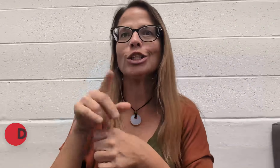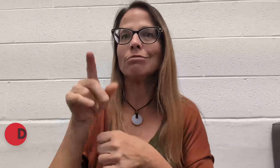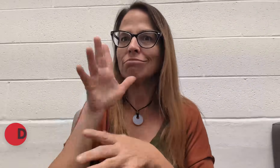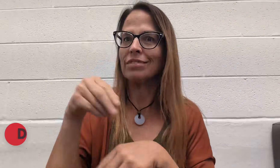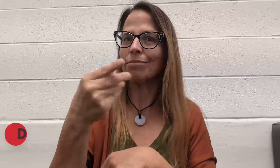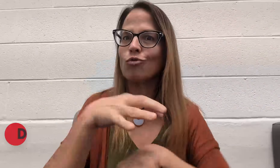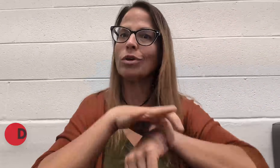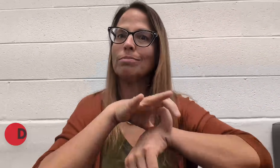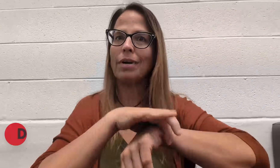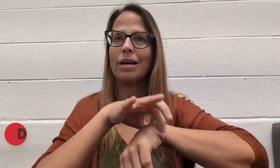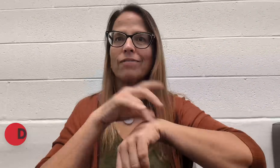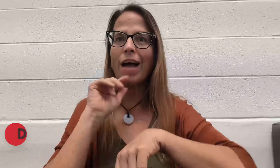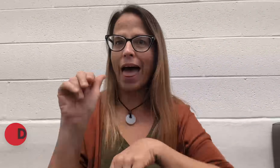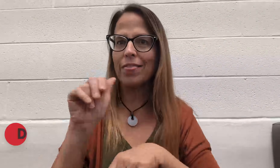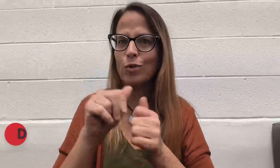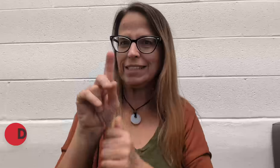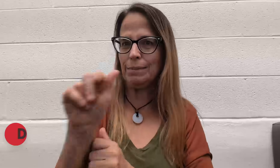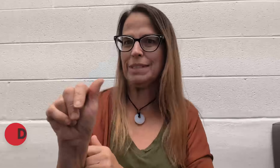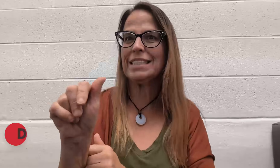who gave him a wristband for athletes with disabilities.